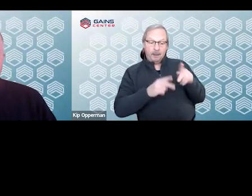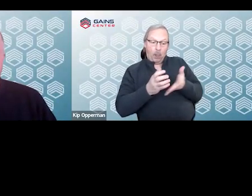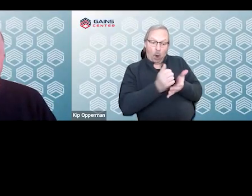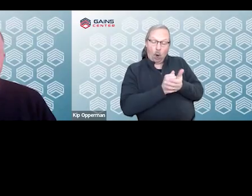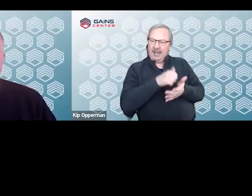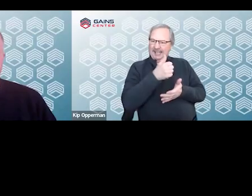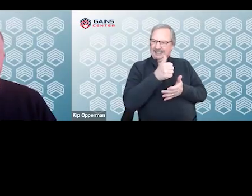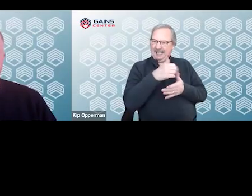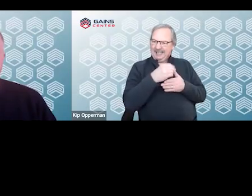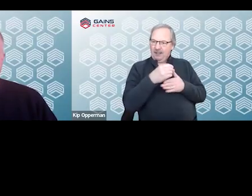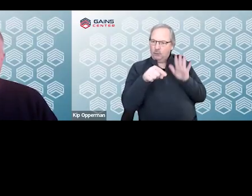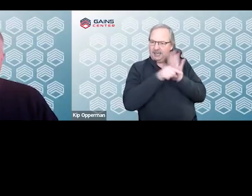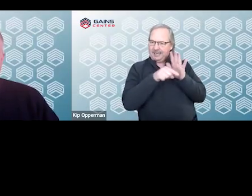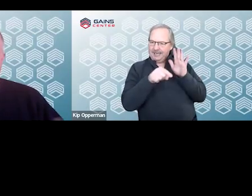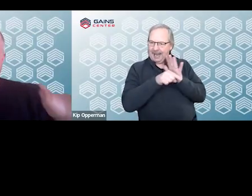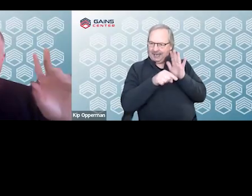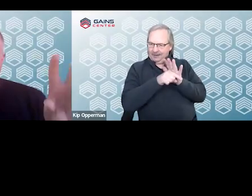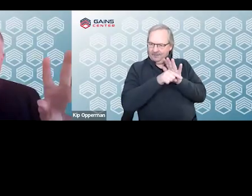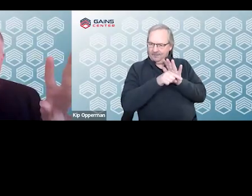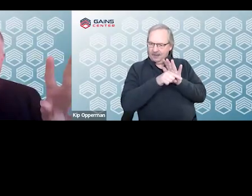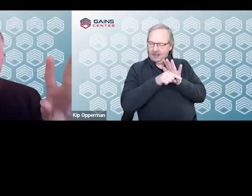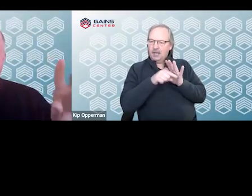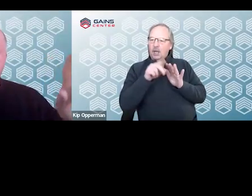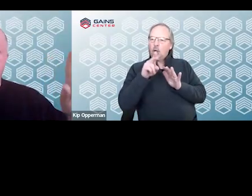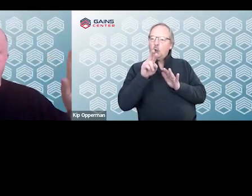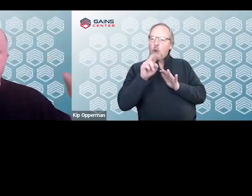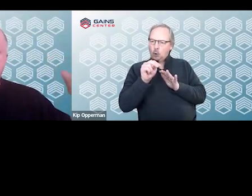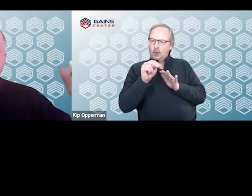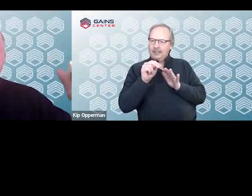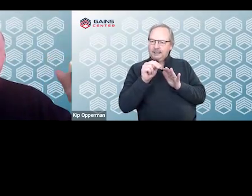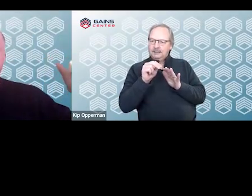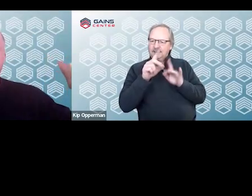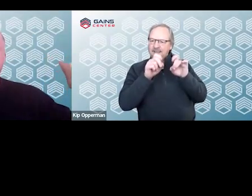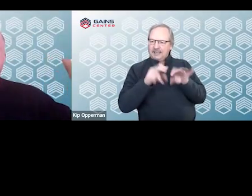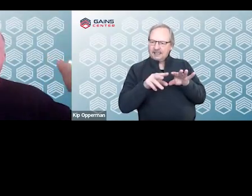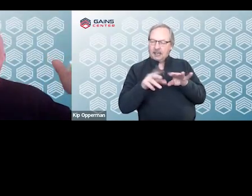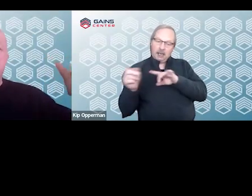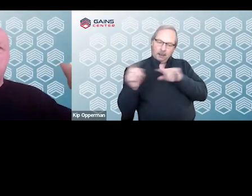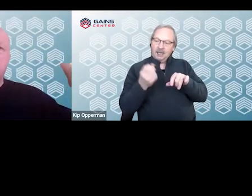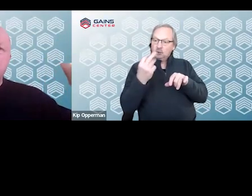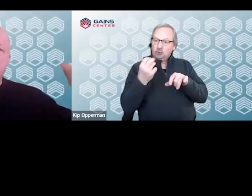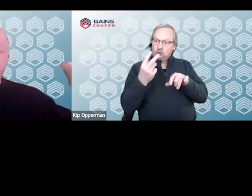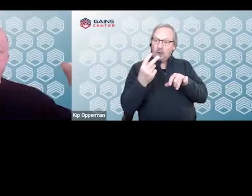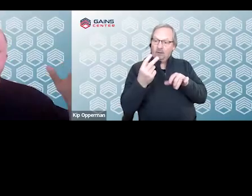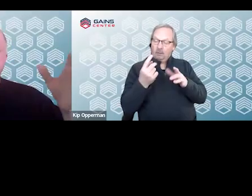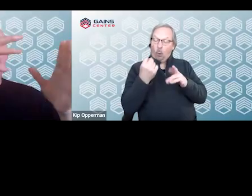for a negative urine sample. They come in twice a week for 12 weeks. And the amount increases,